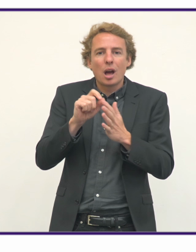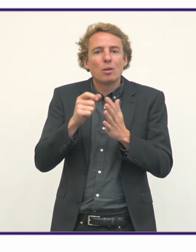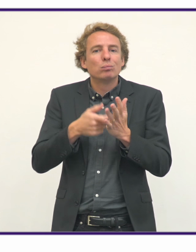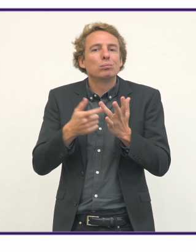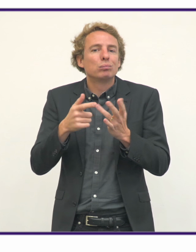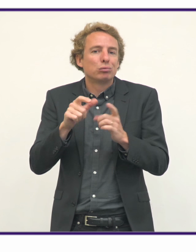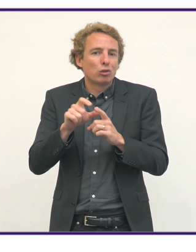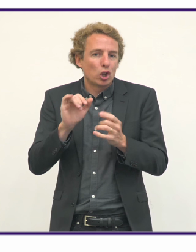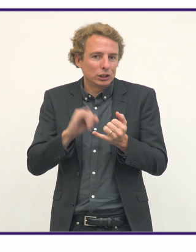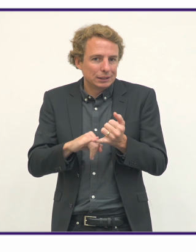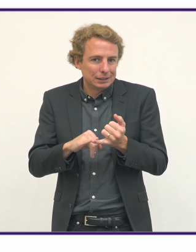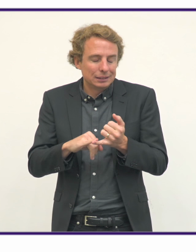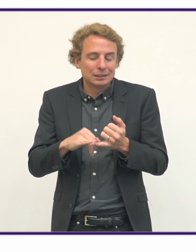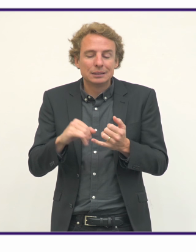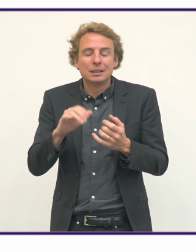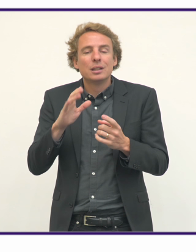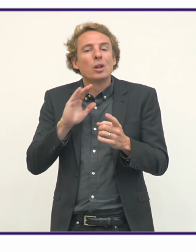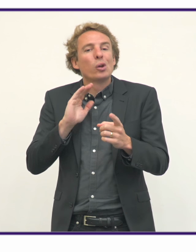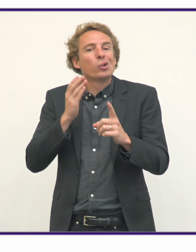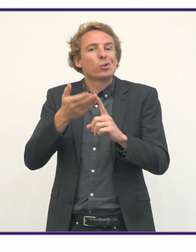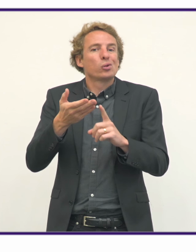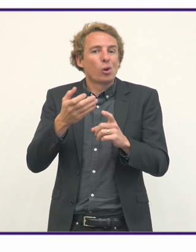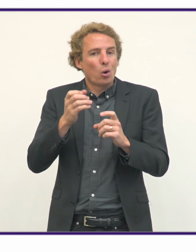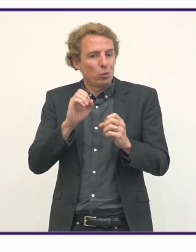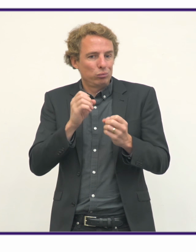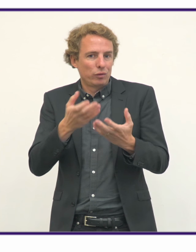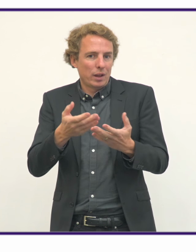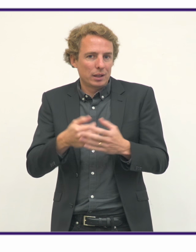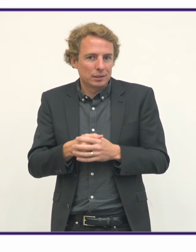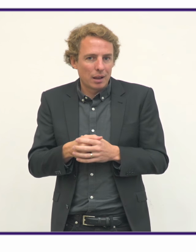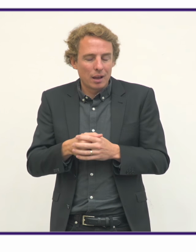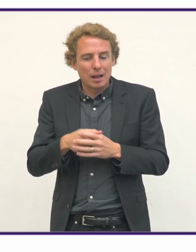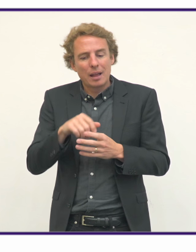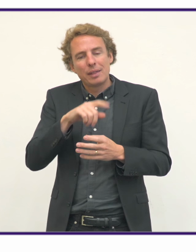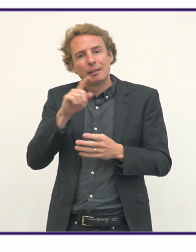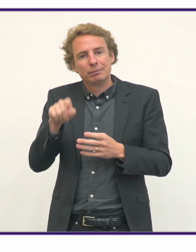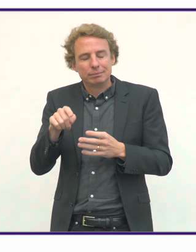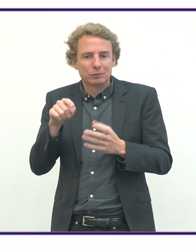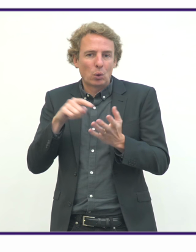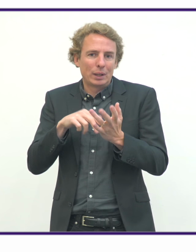we set as our global provider, and then instead of console.log, we do logger.emit.